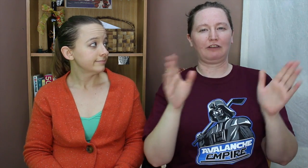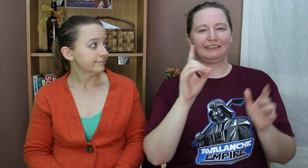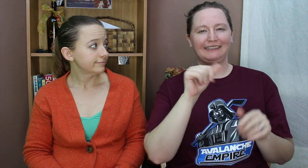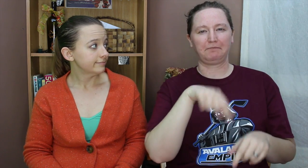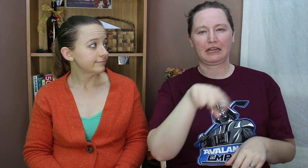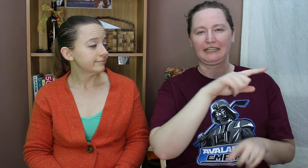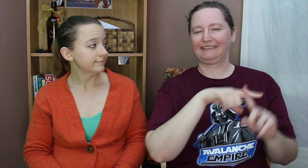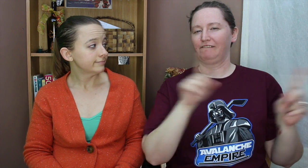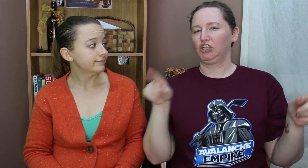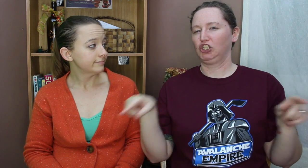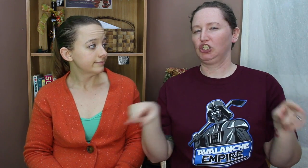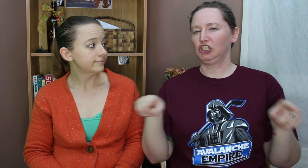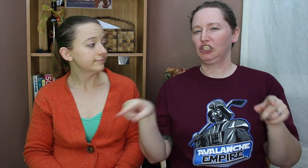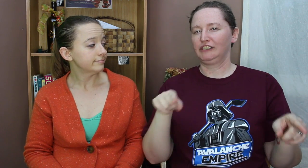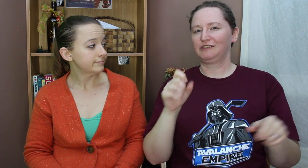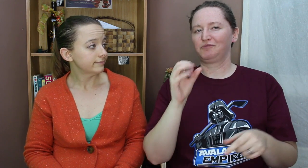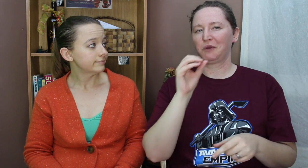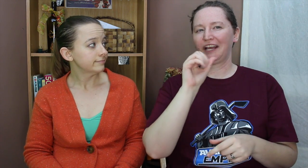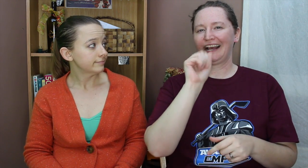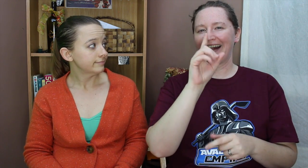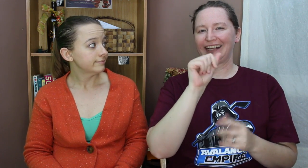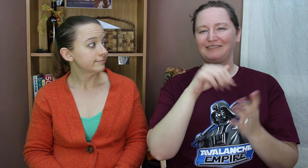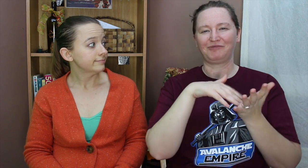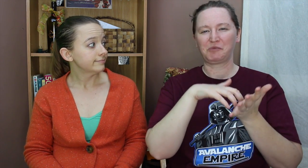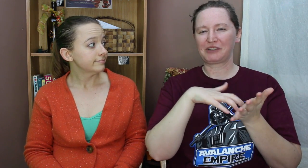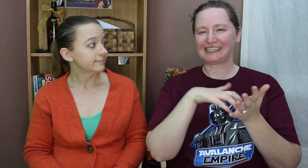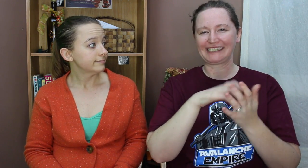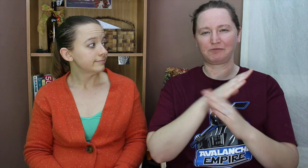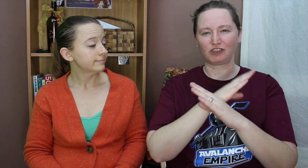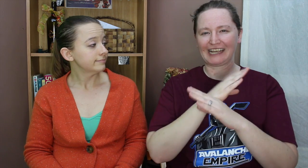different than most people with more general disabilities. So the